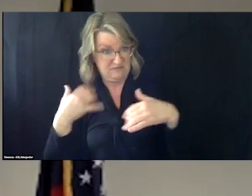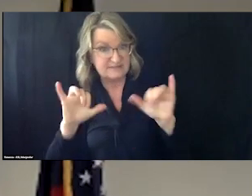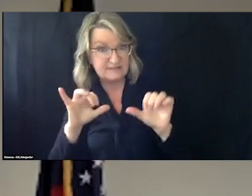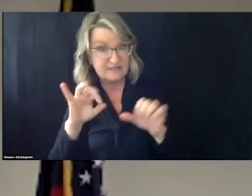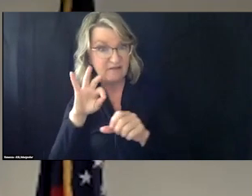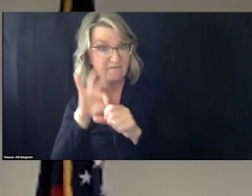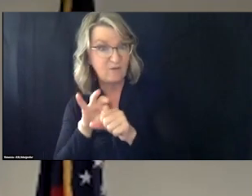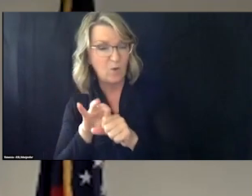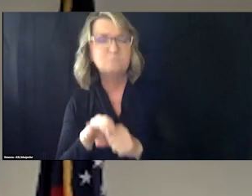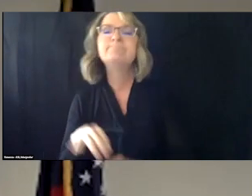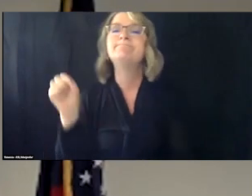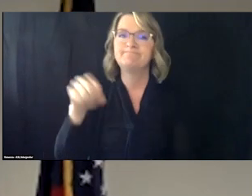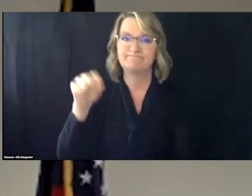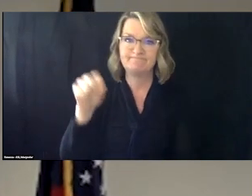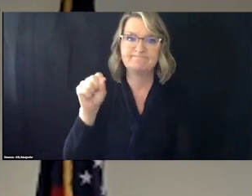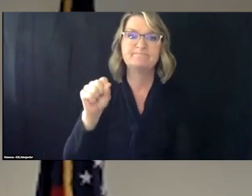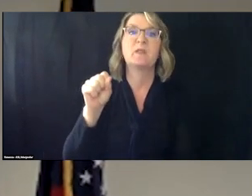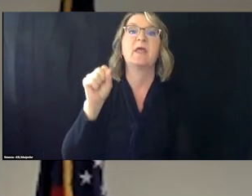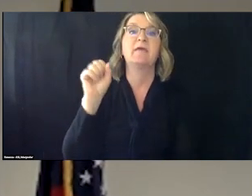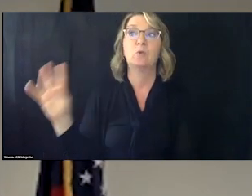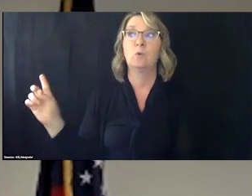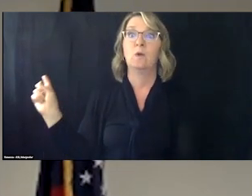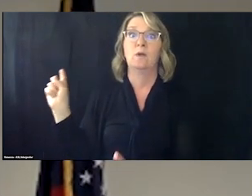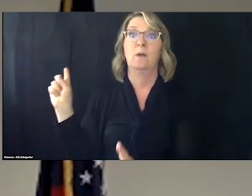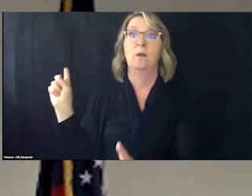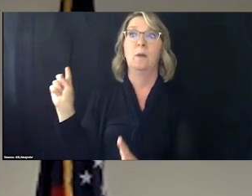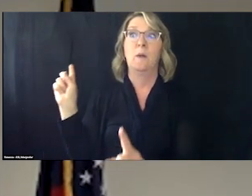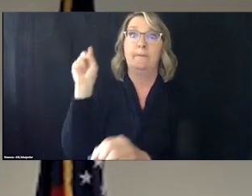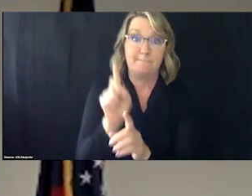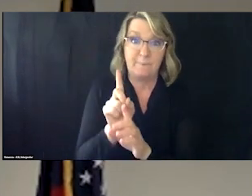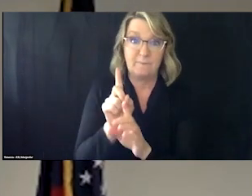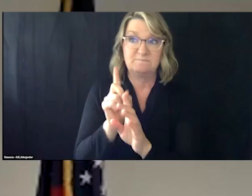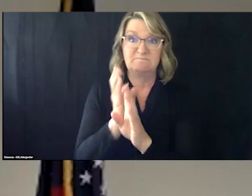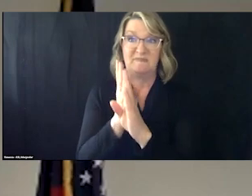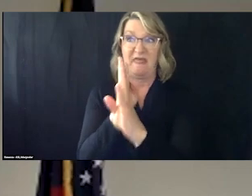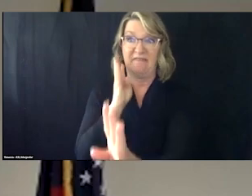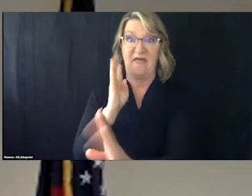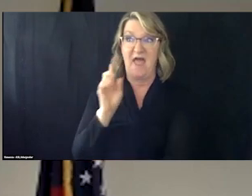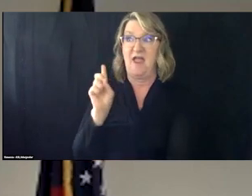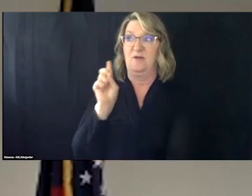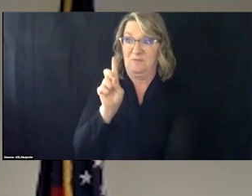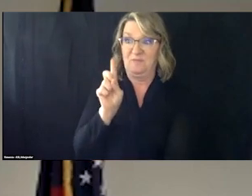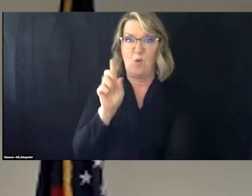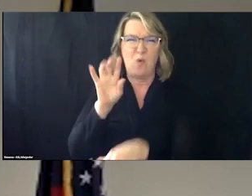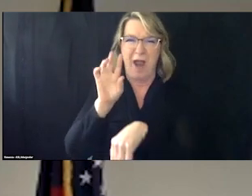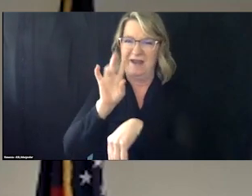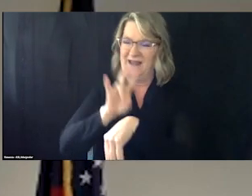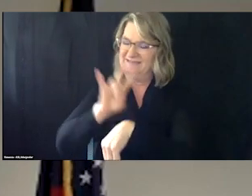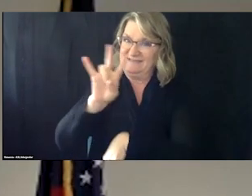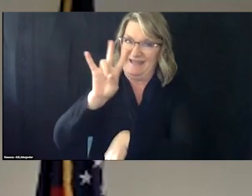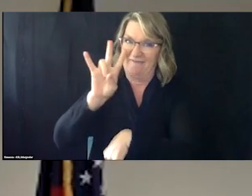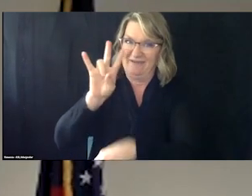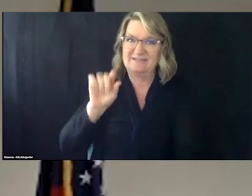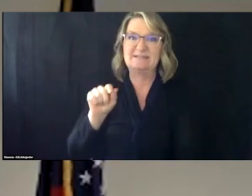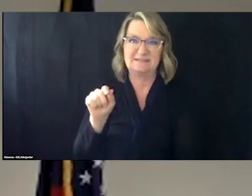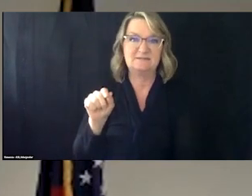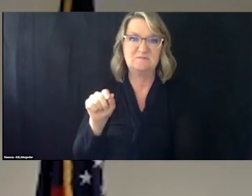as you make that line right before that 7 p.m. deadline you can vote what we do is we